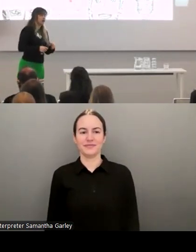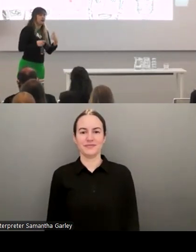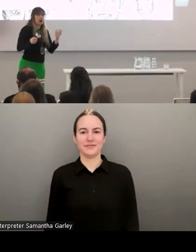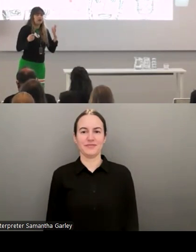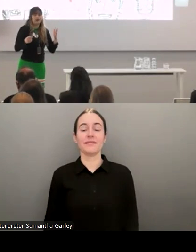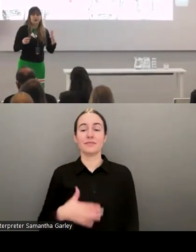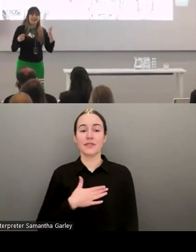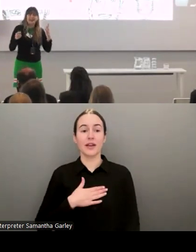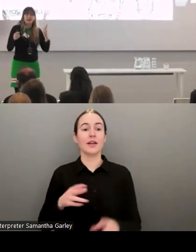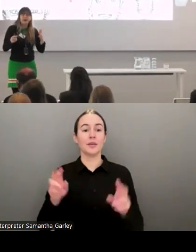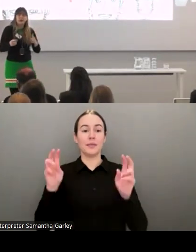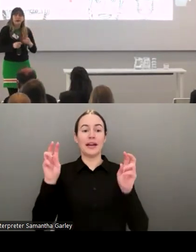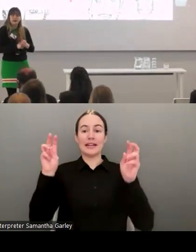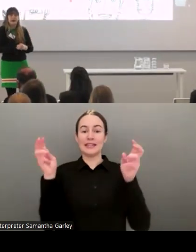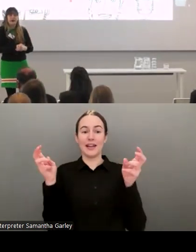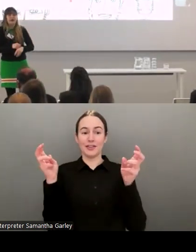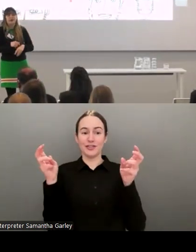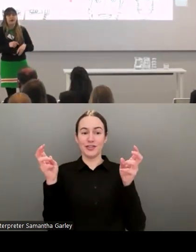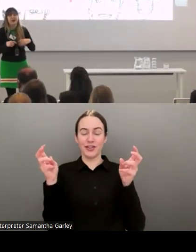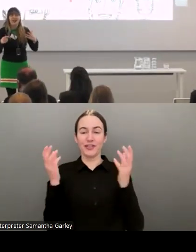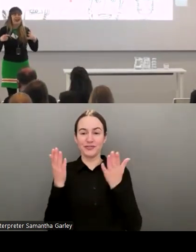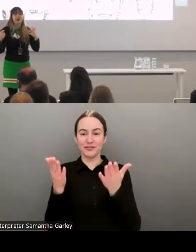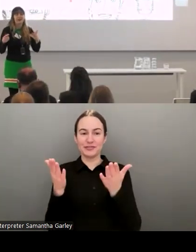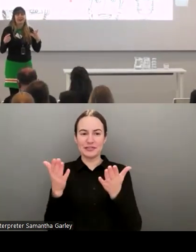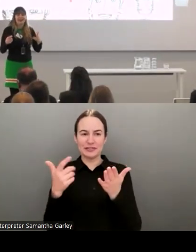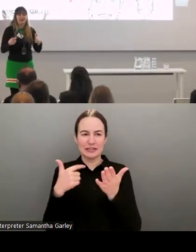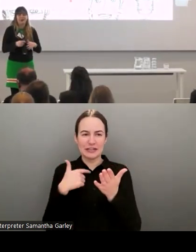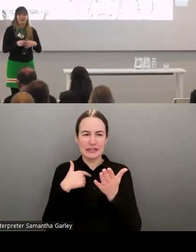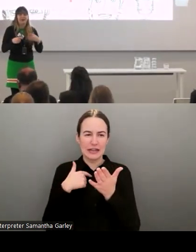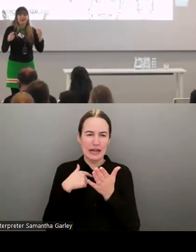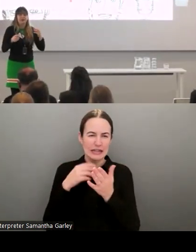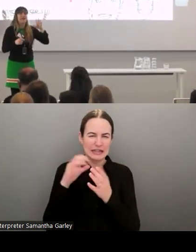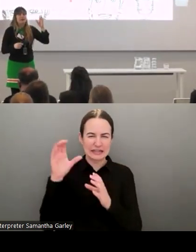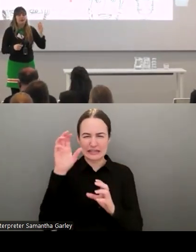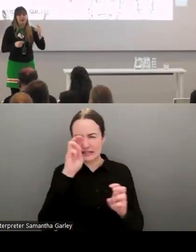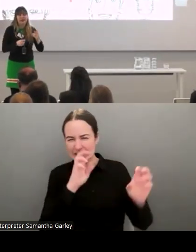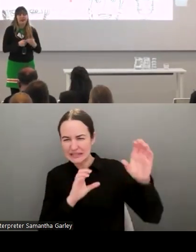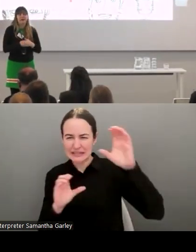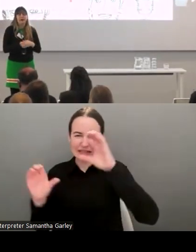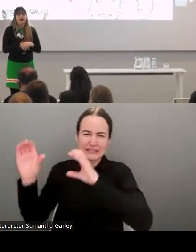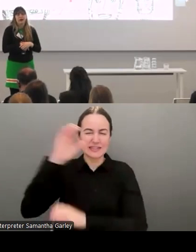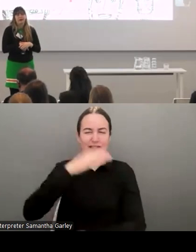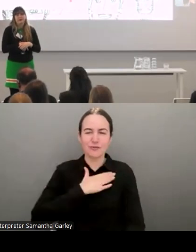the hunt or Jackson put a goal to the hunt for a good life or striving for a good life.